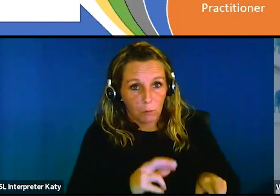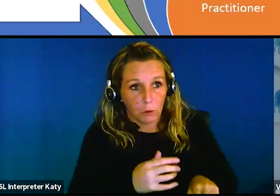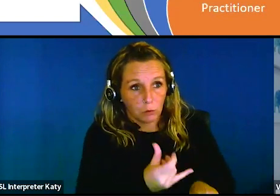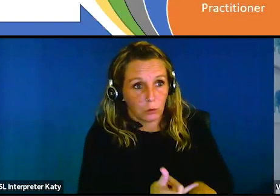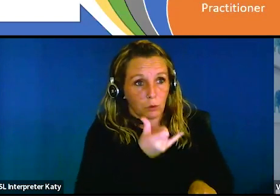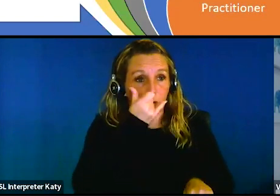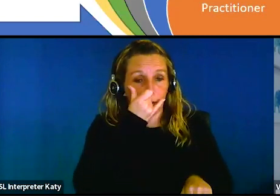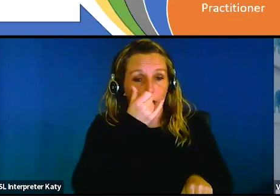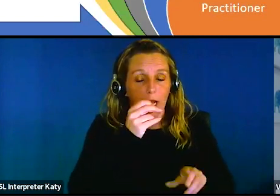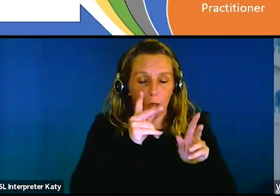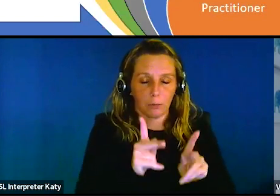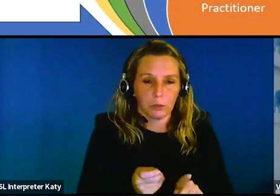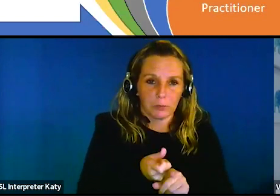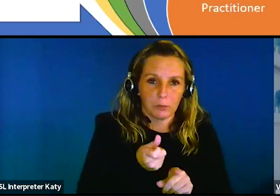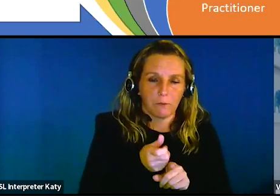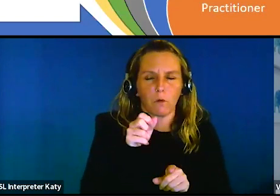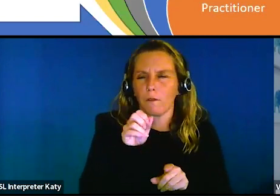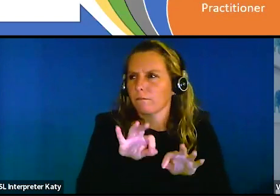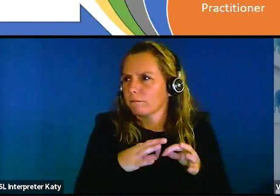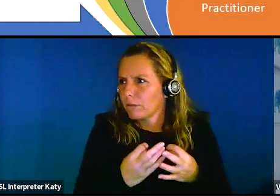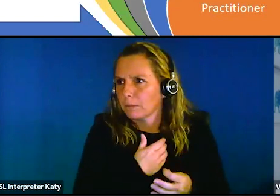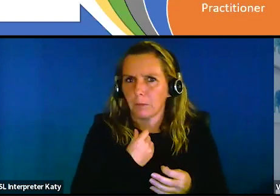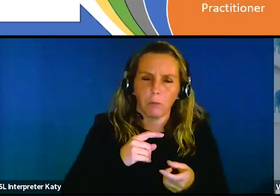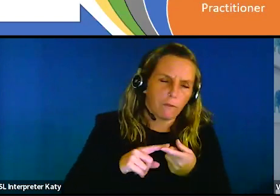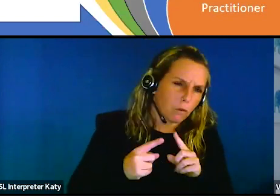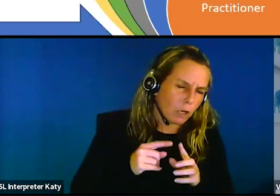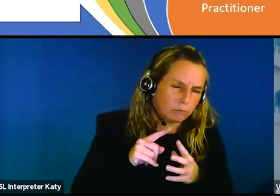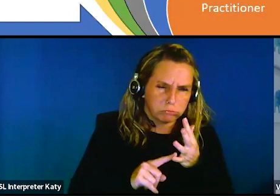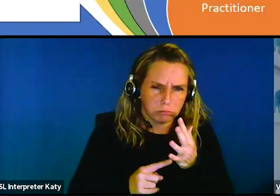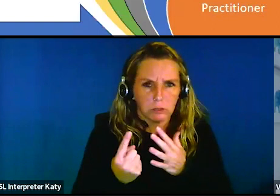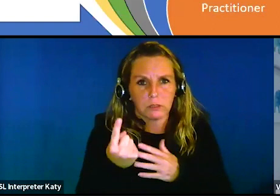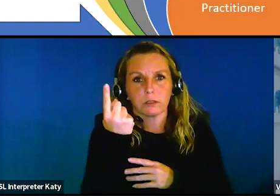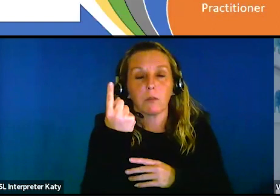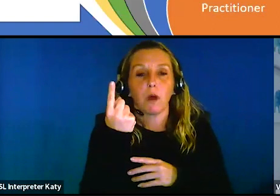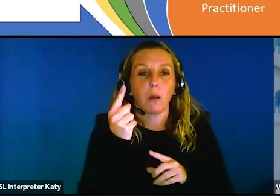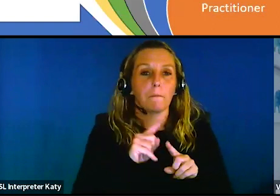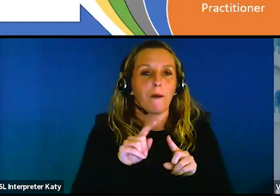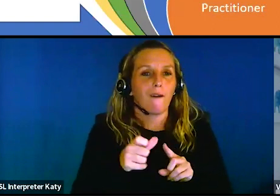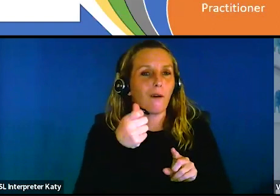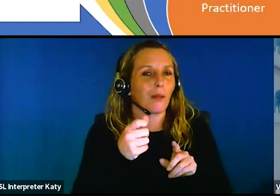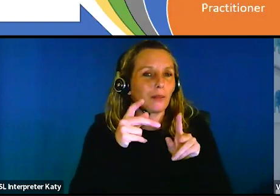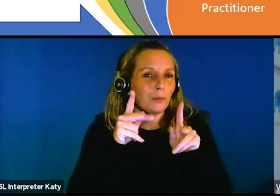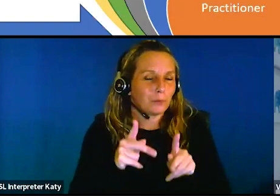and a person or family member or friend or someone. But it's another person on the other side